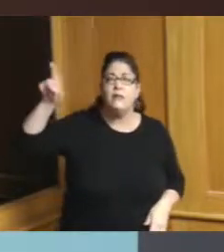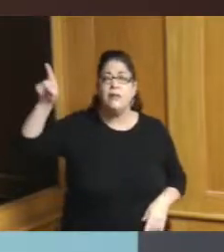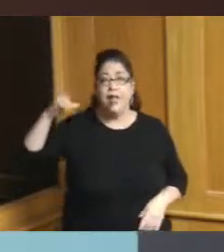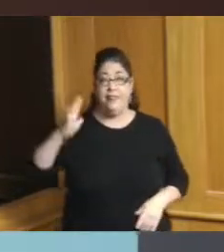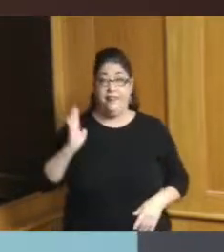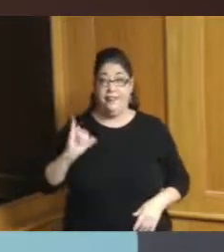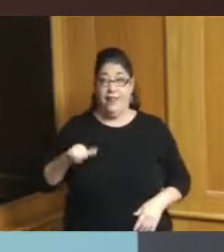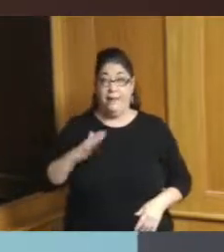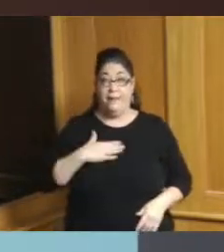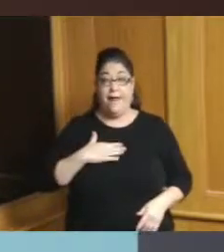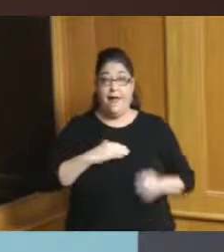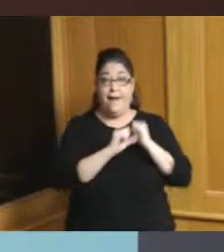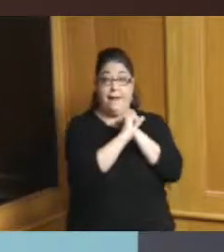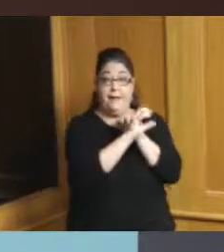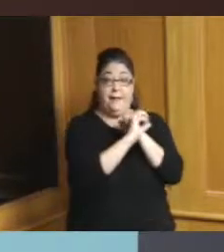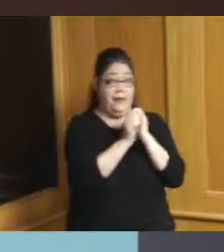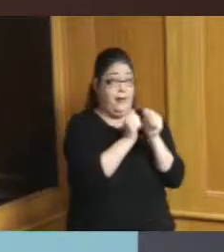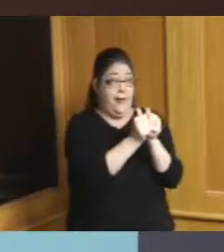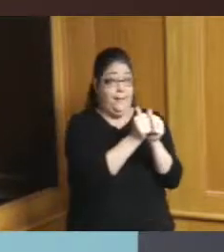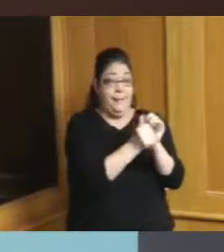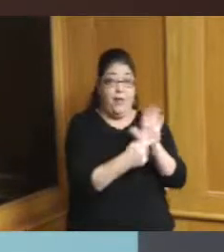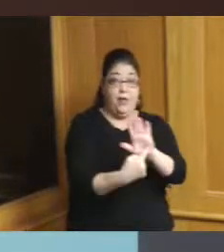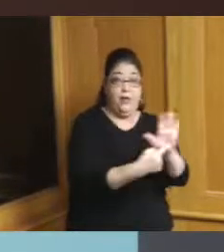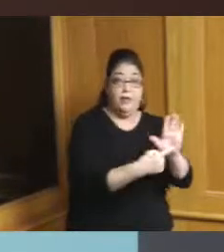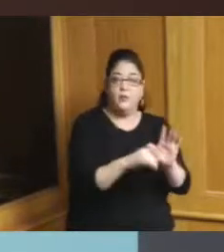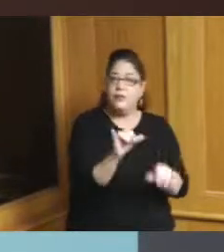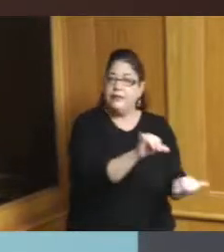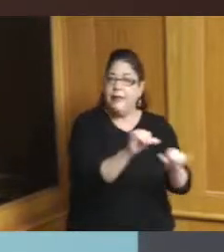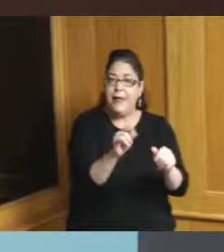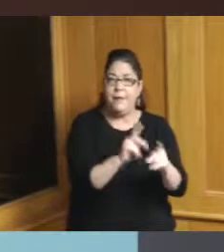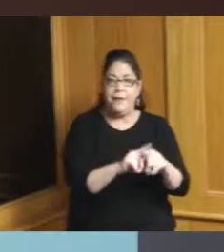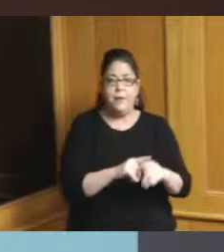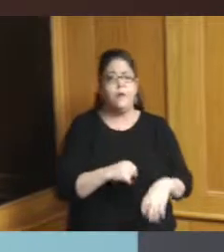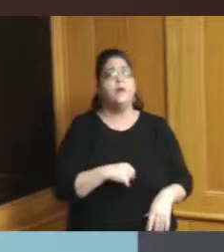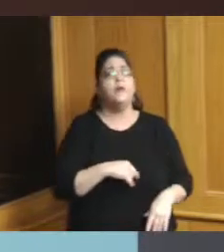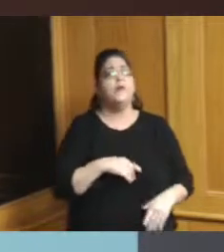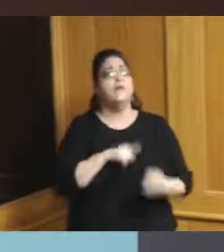has these same questions asked of them right where people are coming up to them at you know practices